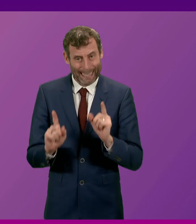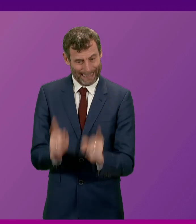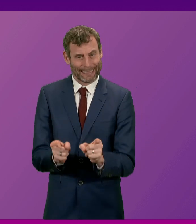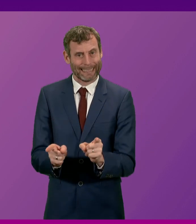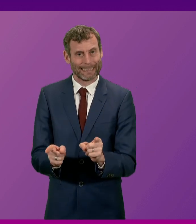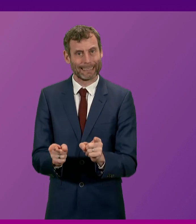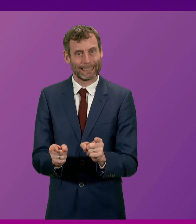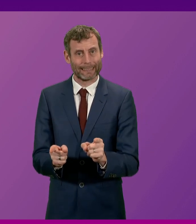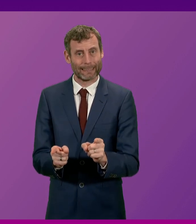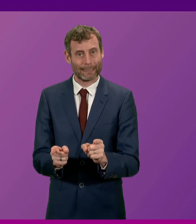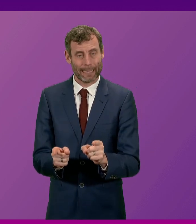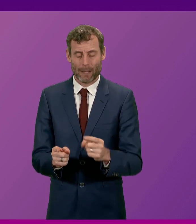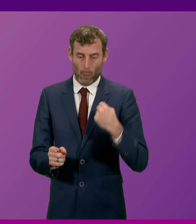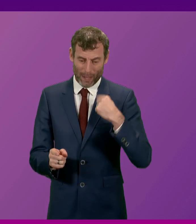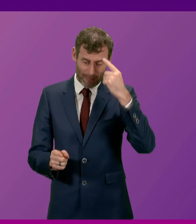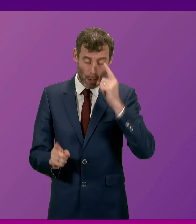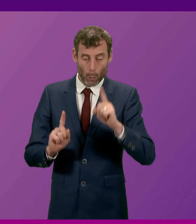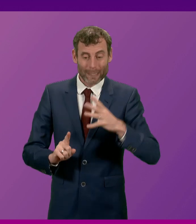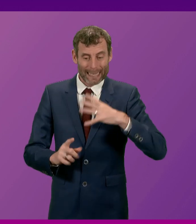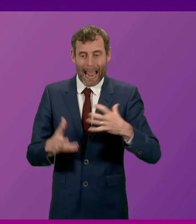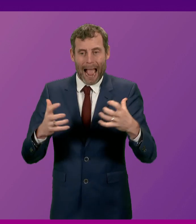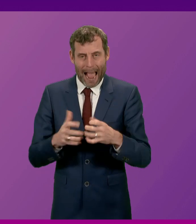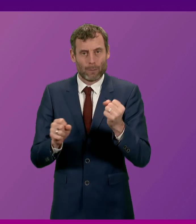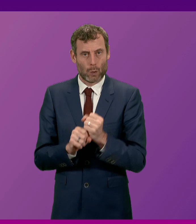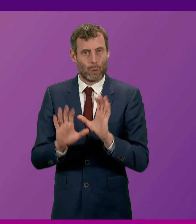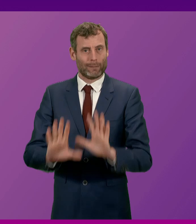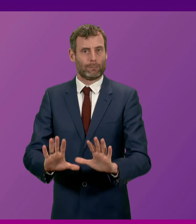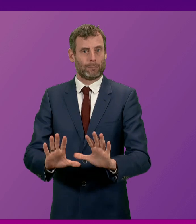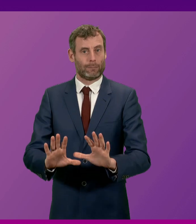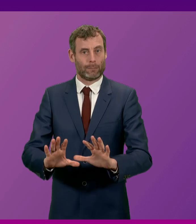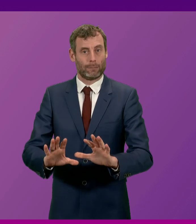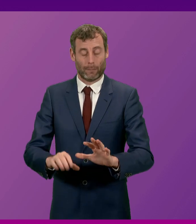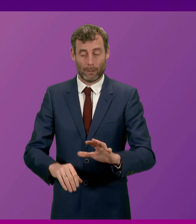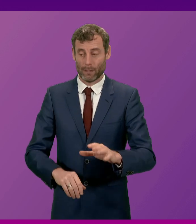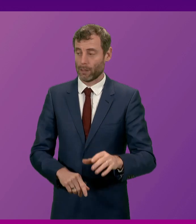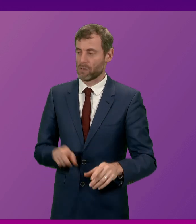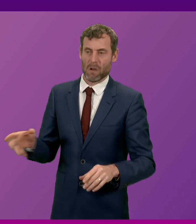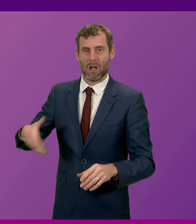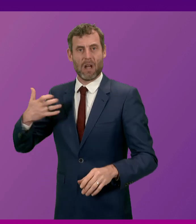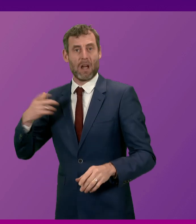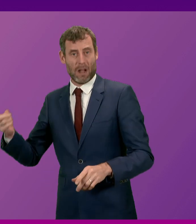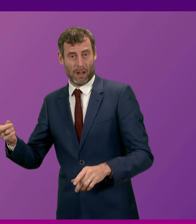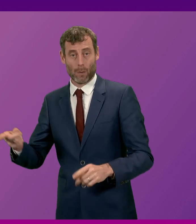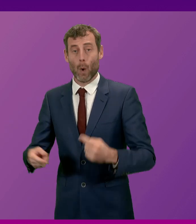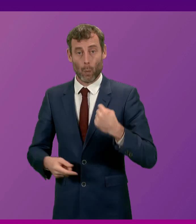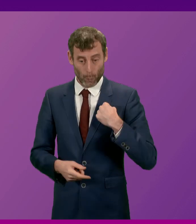The pragmatism that the Government is deploying will see investment through public expenditure—if